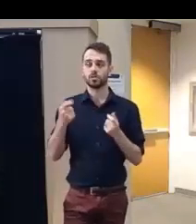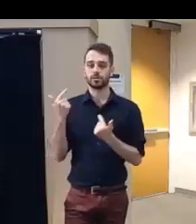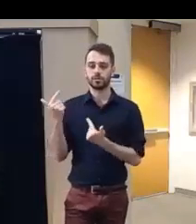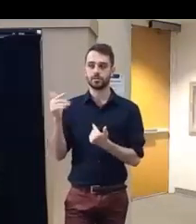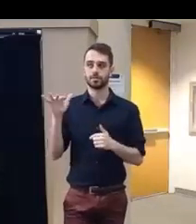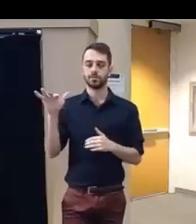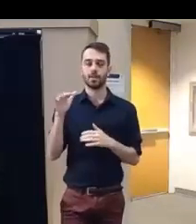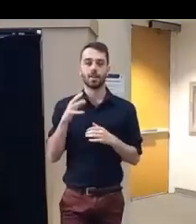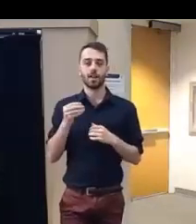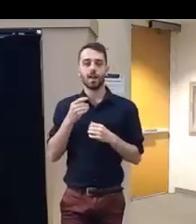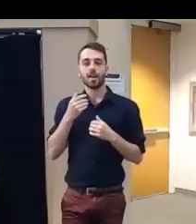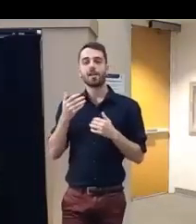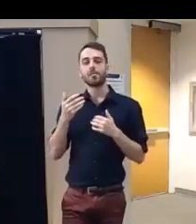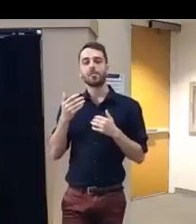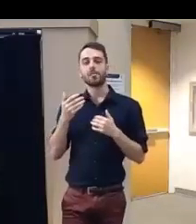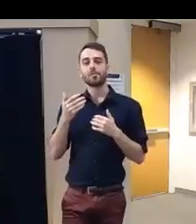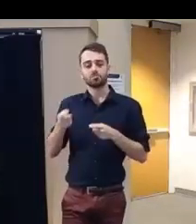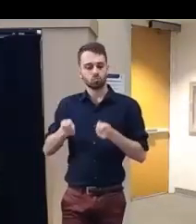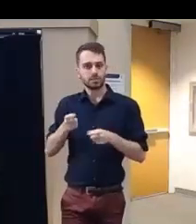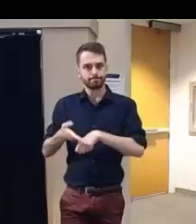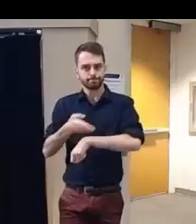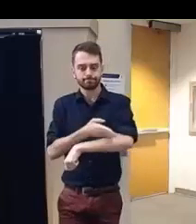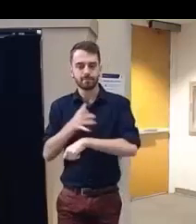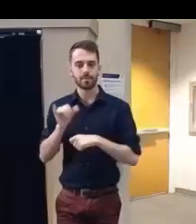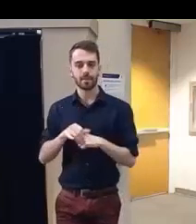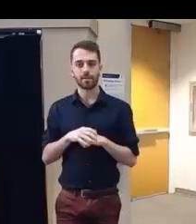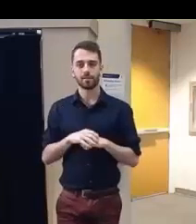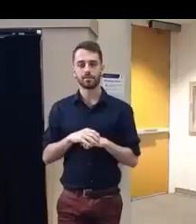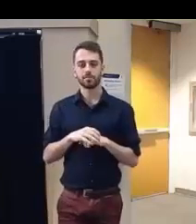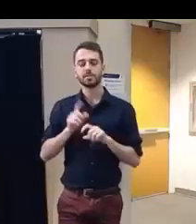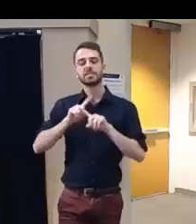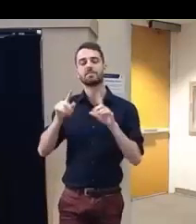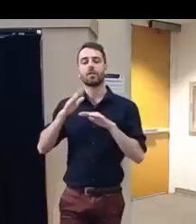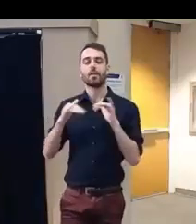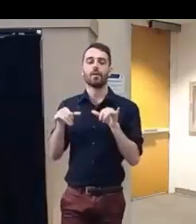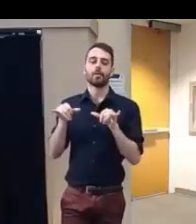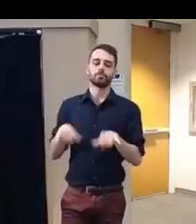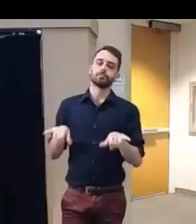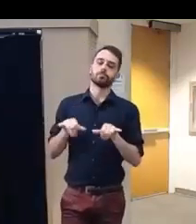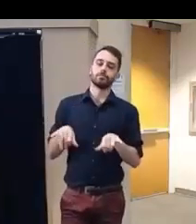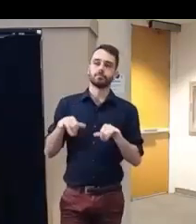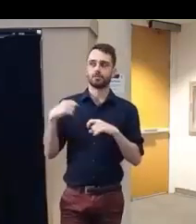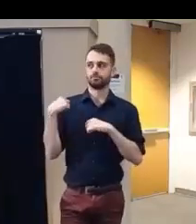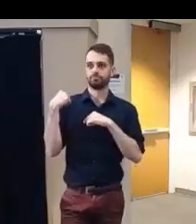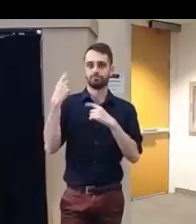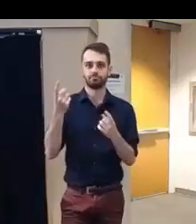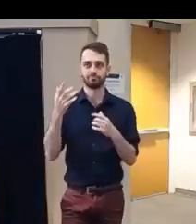which is a little bit different than the standard consultative experience in the General Hospital